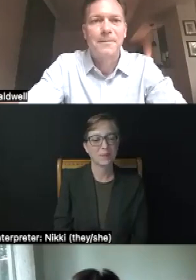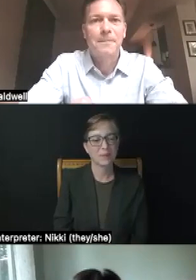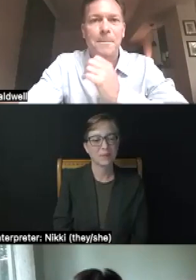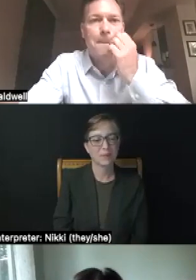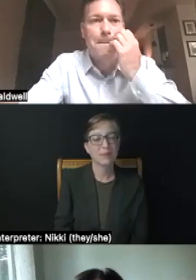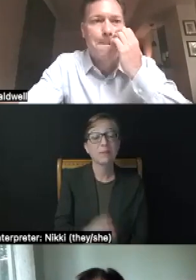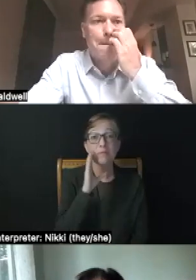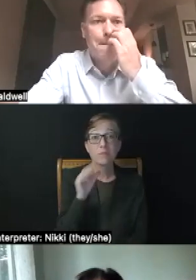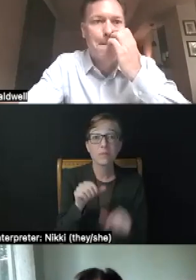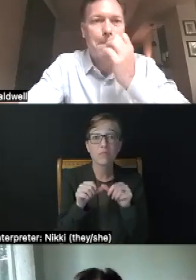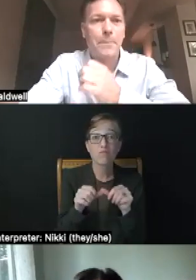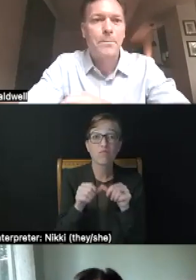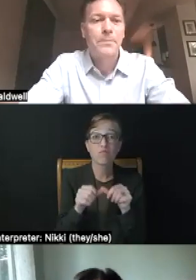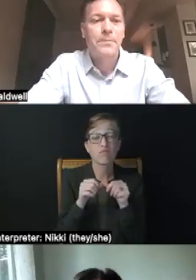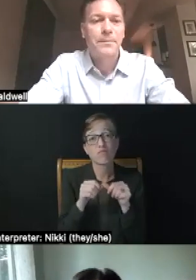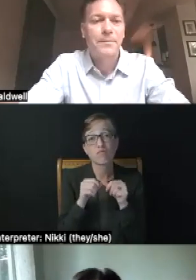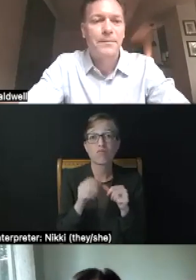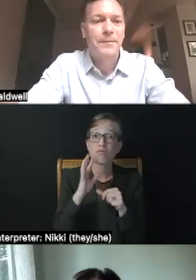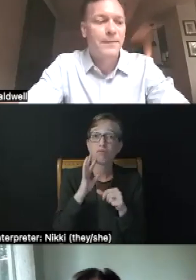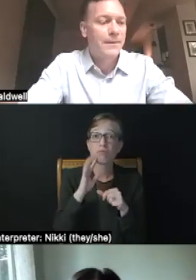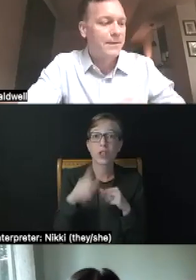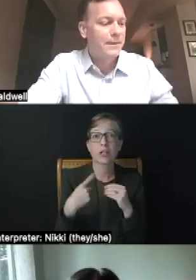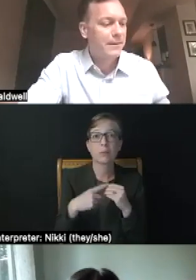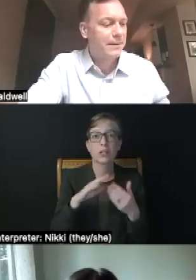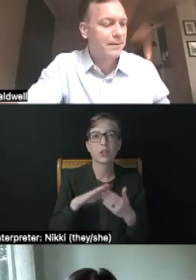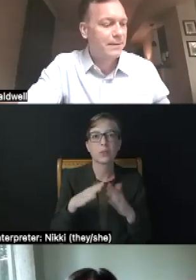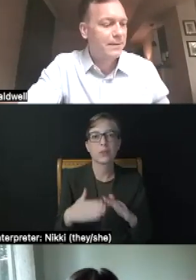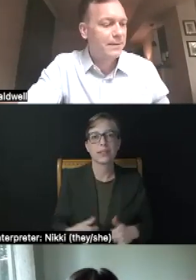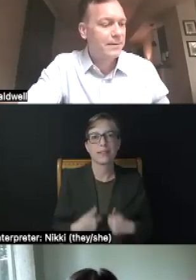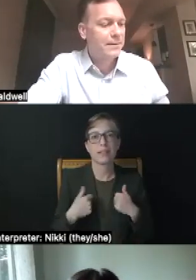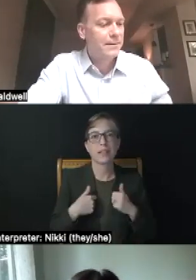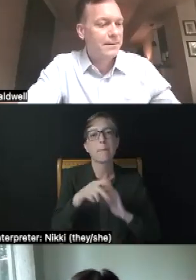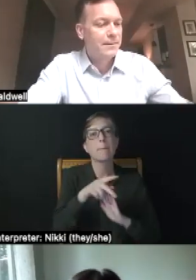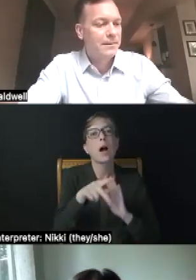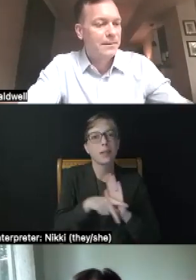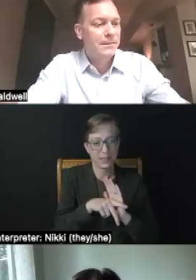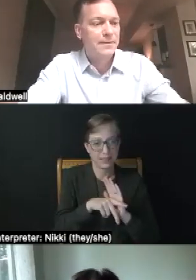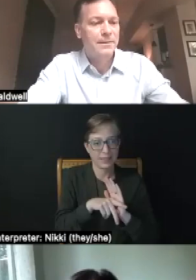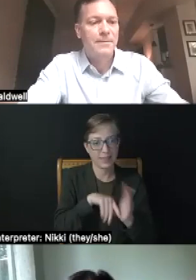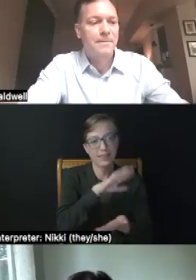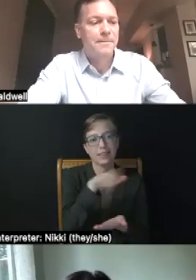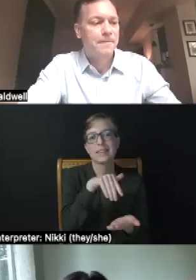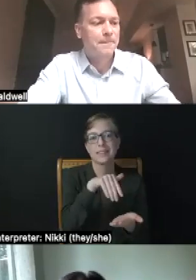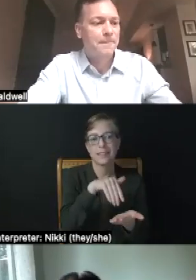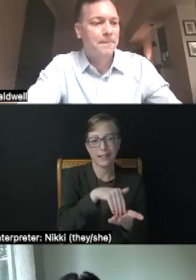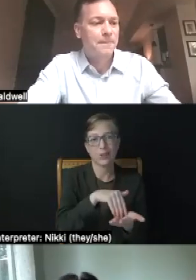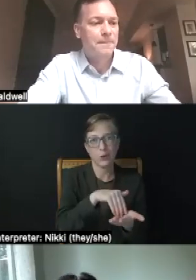our community living policy centers work. But then we'll transition